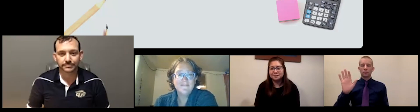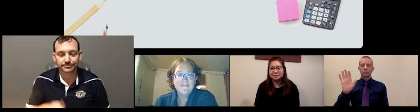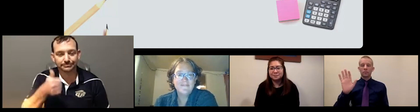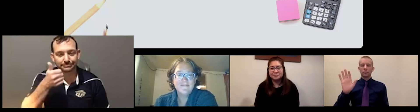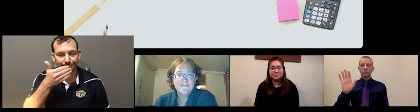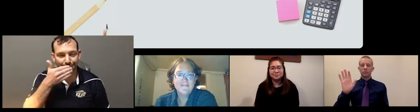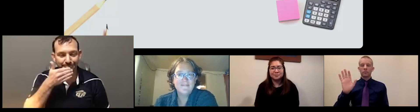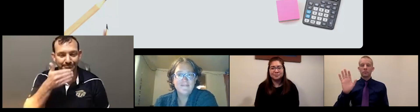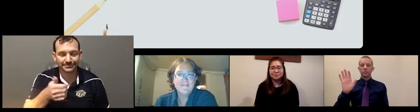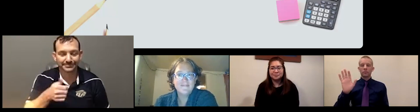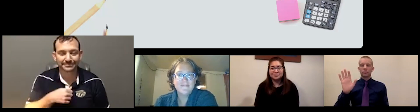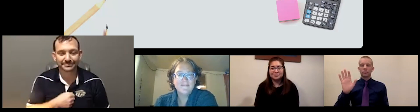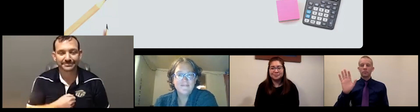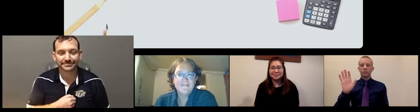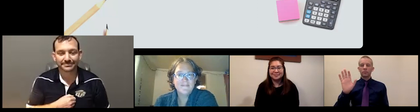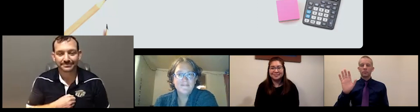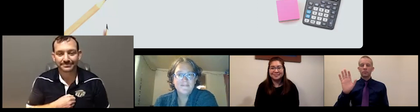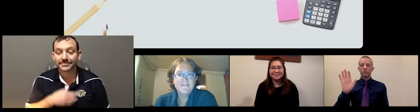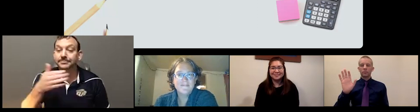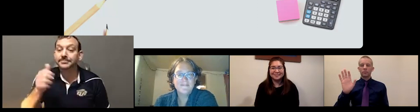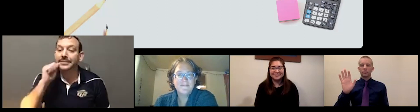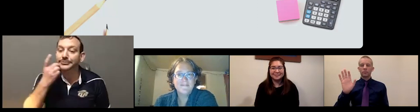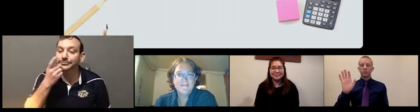Thank you. Andrew.